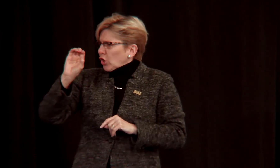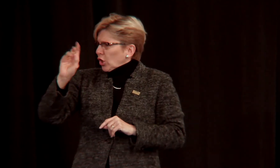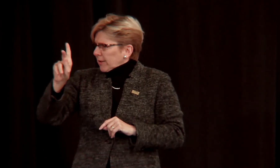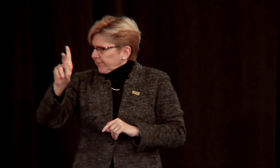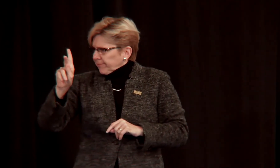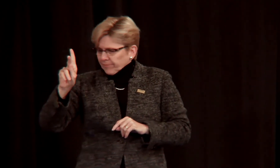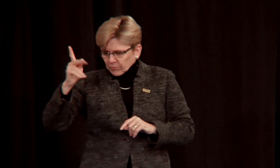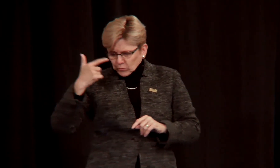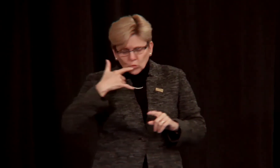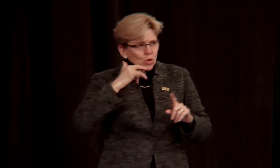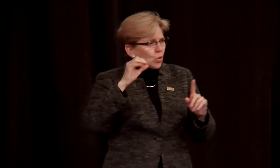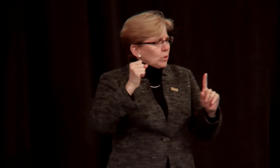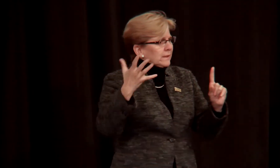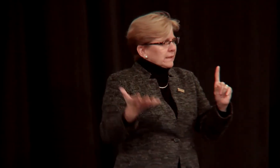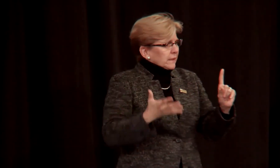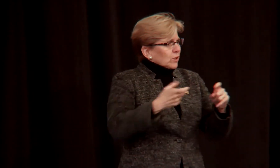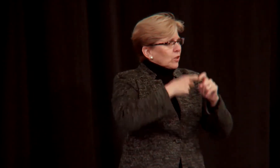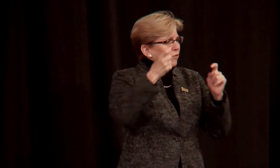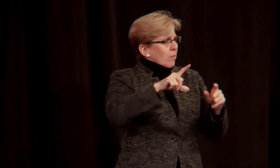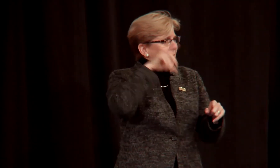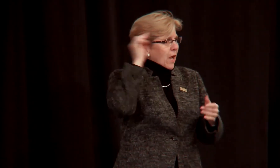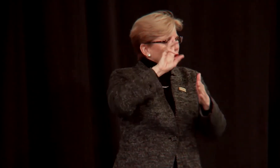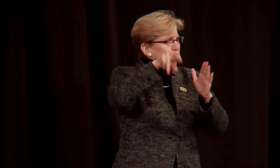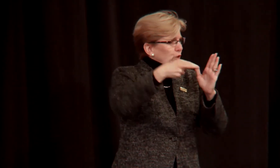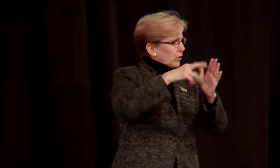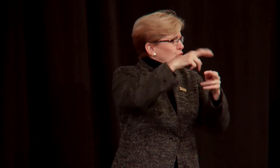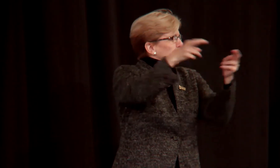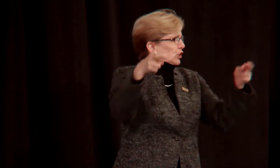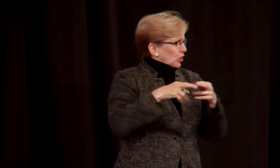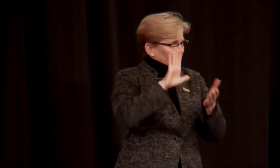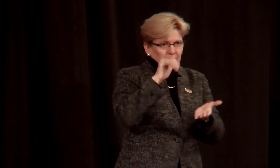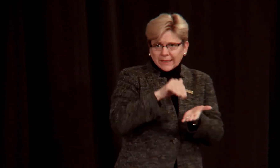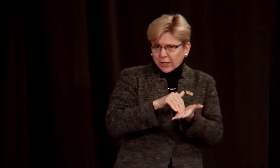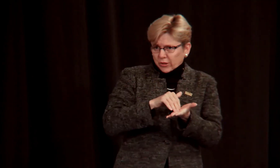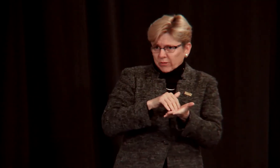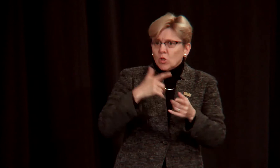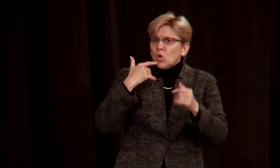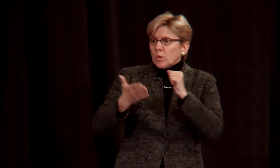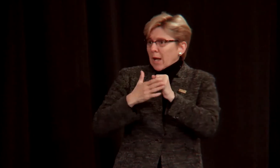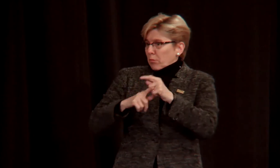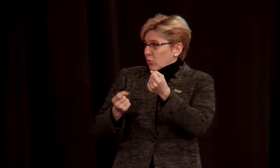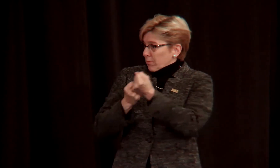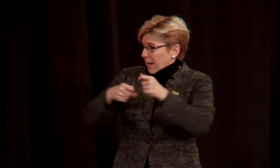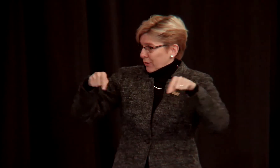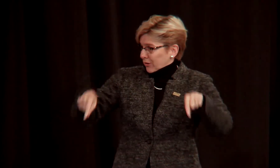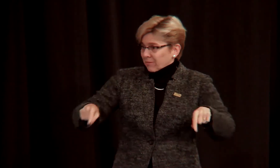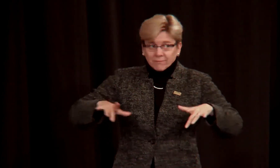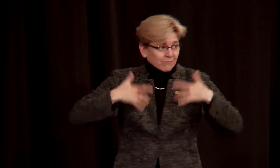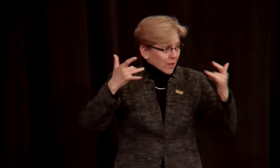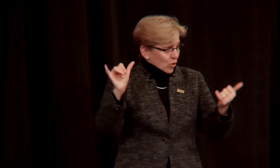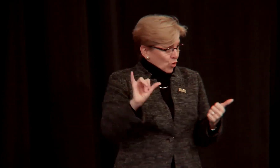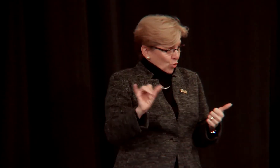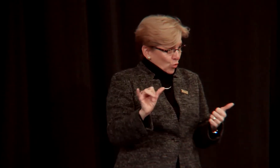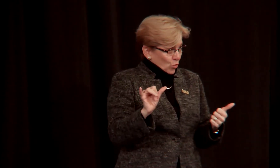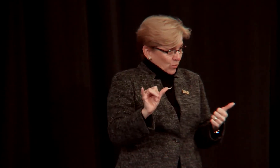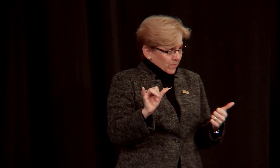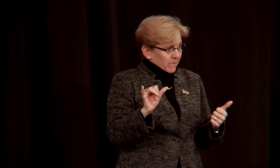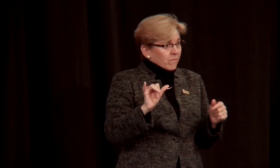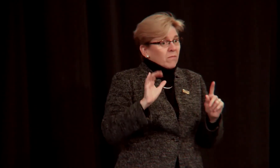I also want to recognize Sheri Cook from Gallaudet University's regional center, which is one of the sponsors of this event.